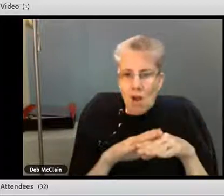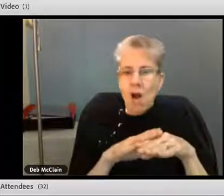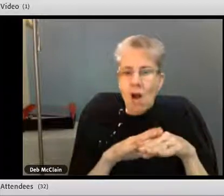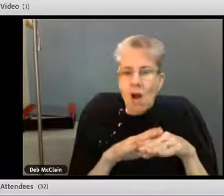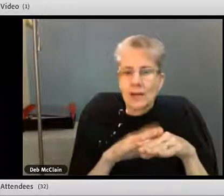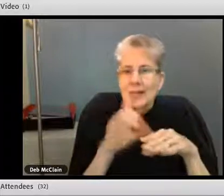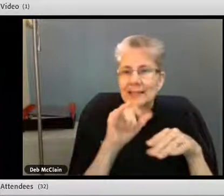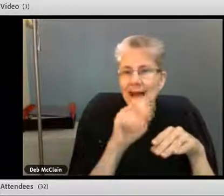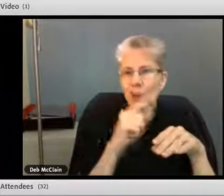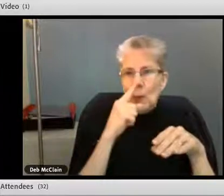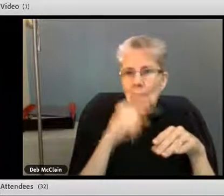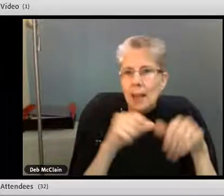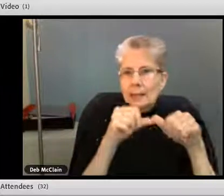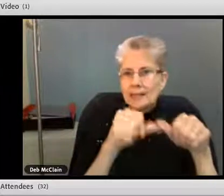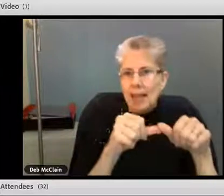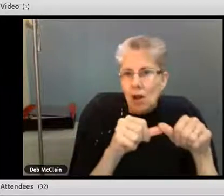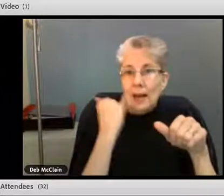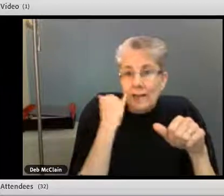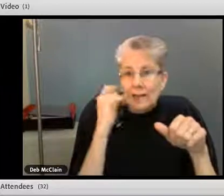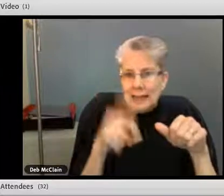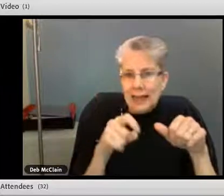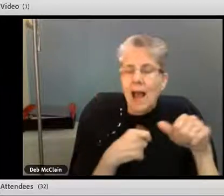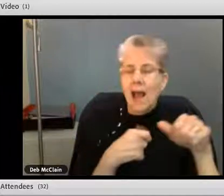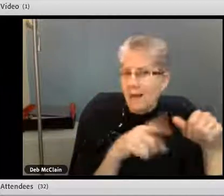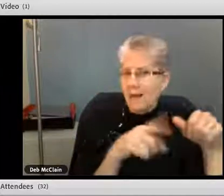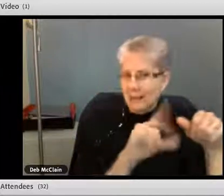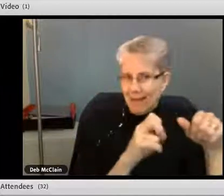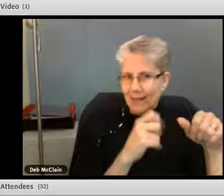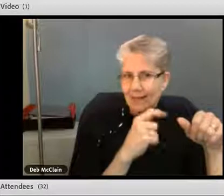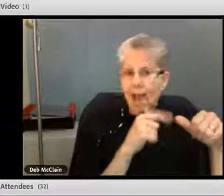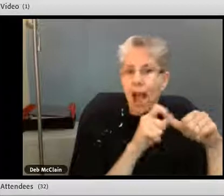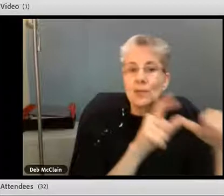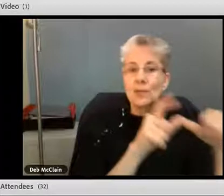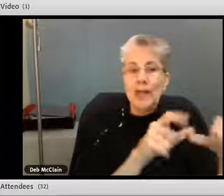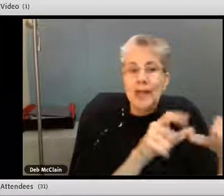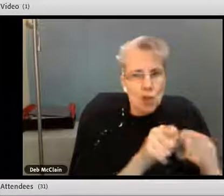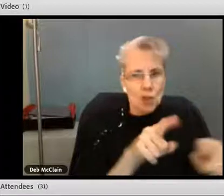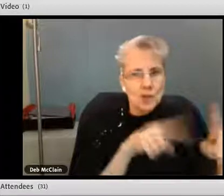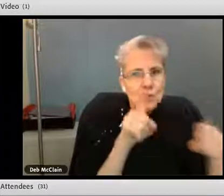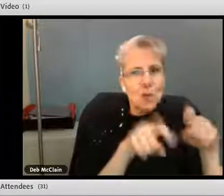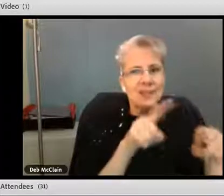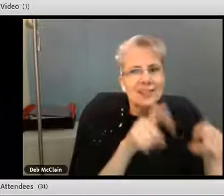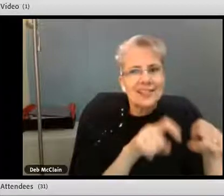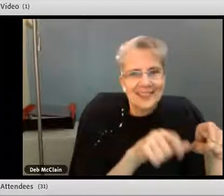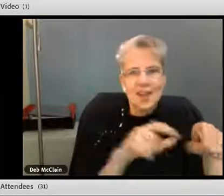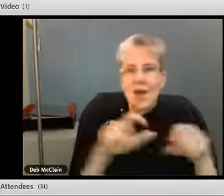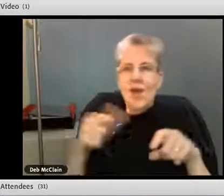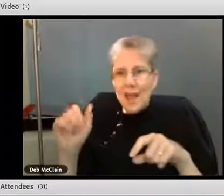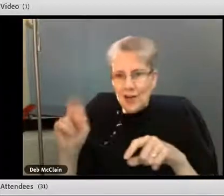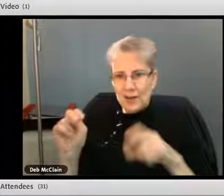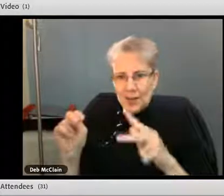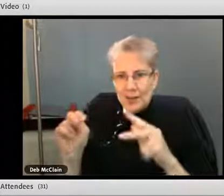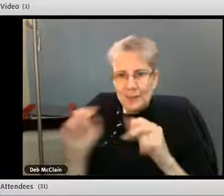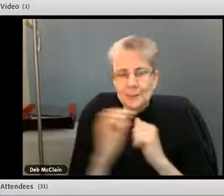Silveira: I will stay on as long as there is questions. Blumberg: All right, great. Well, thank you, Diana, for a wonderful webinar.